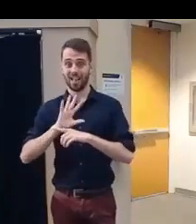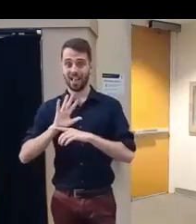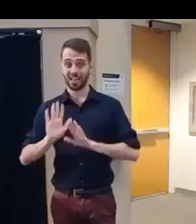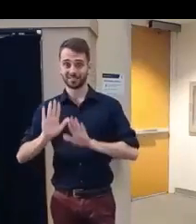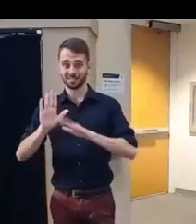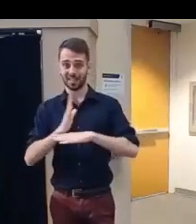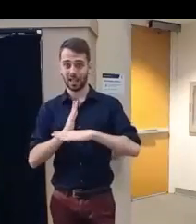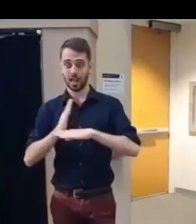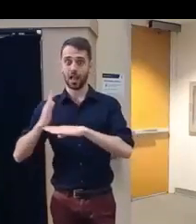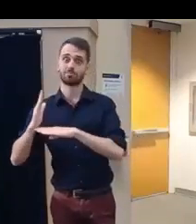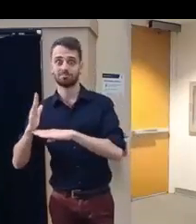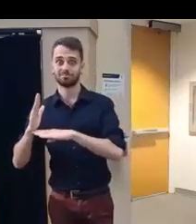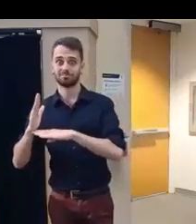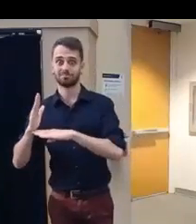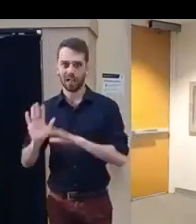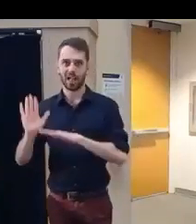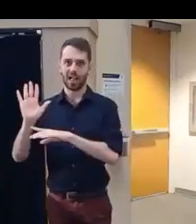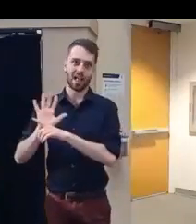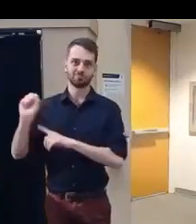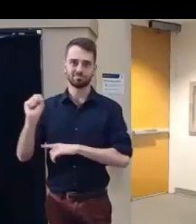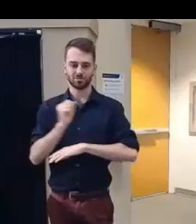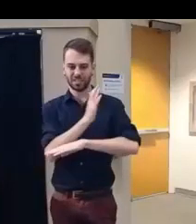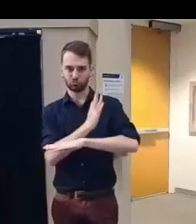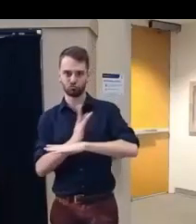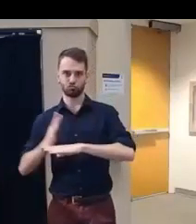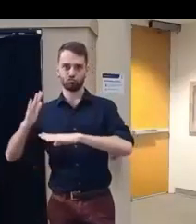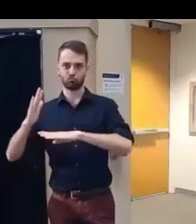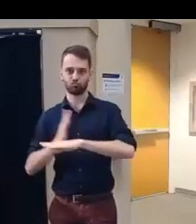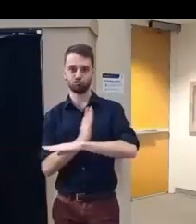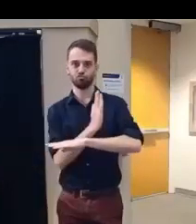really complicated as we kind of weed through language and and issues like great inflation